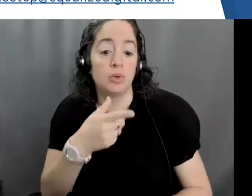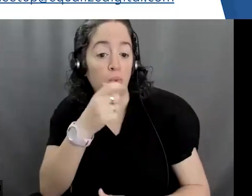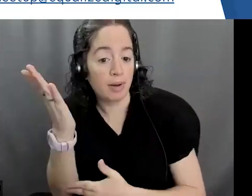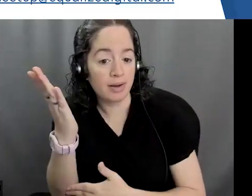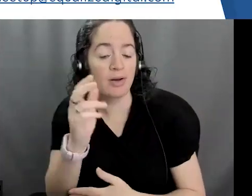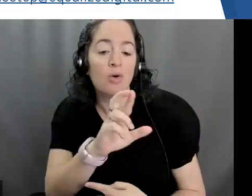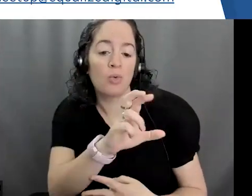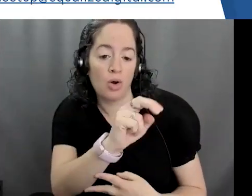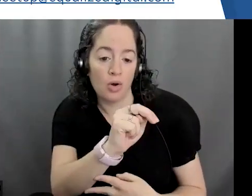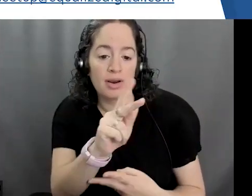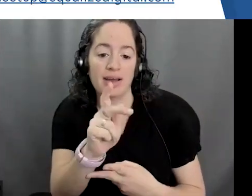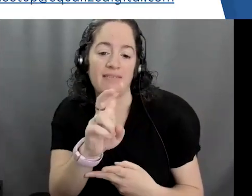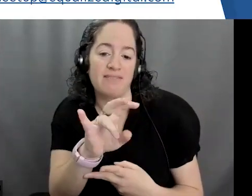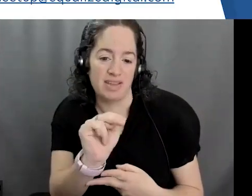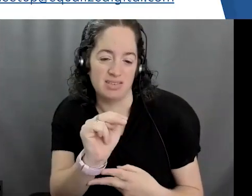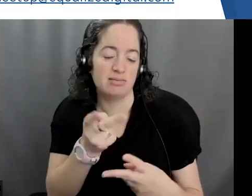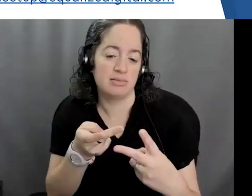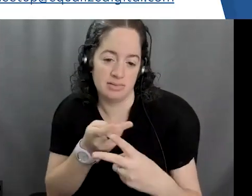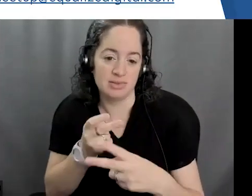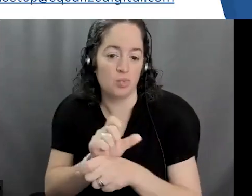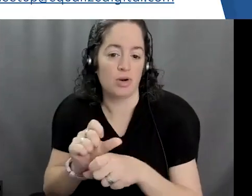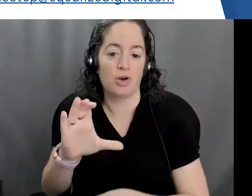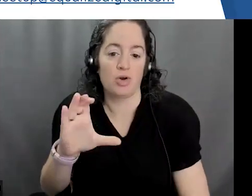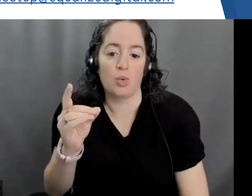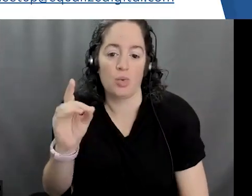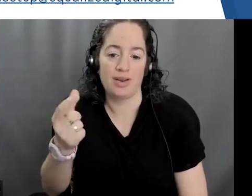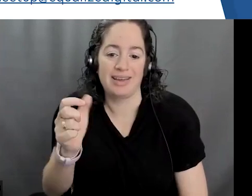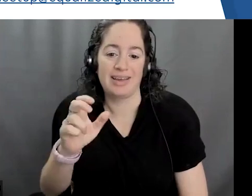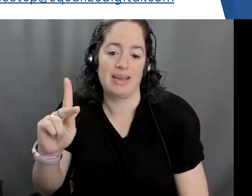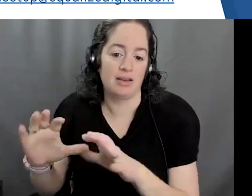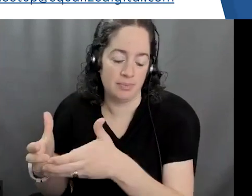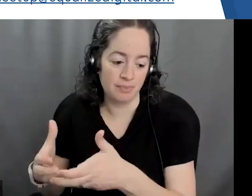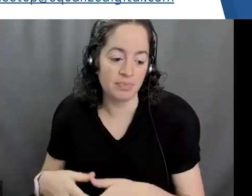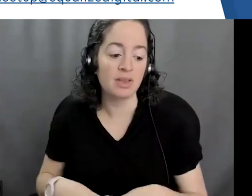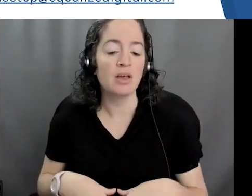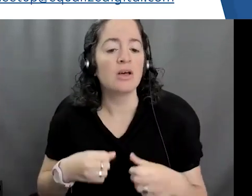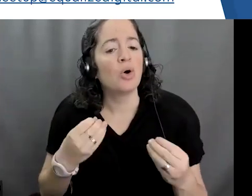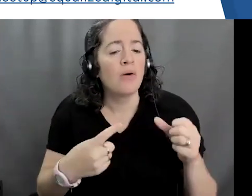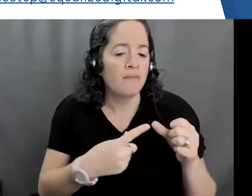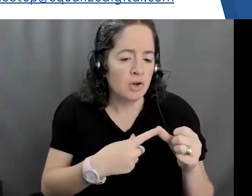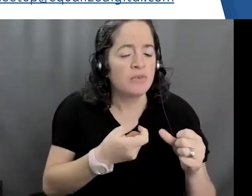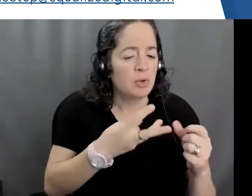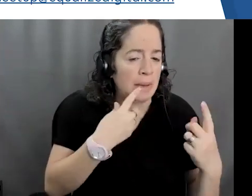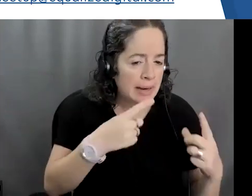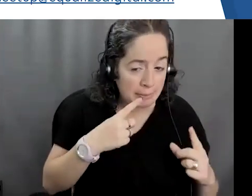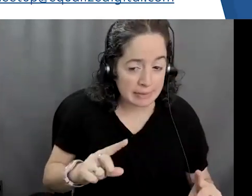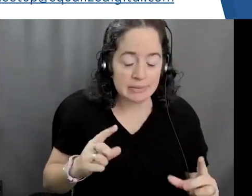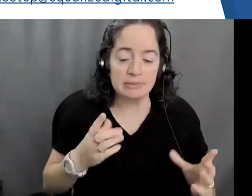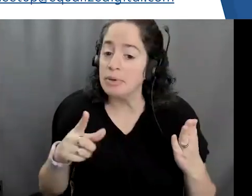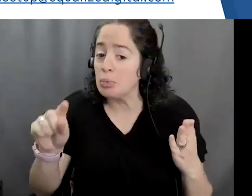I have a few announcements before I introduce our speakers. The first one, if you are not aware, we do have a Facebook group,